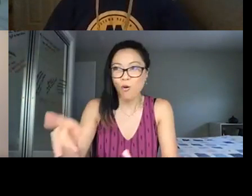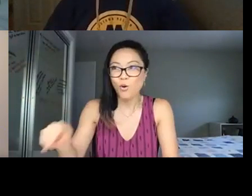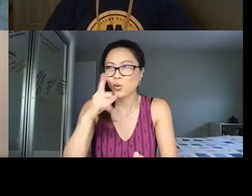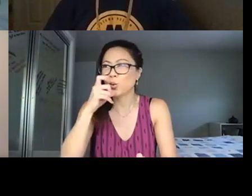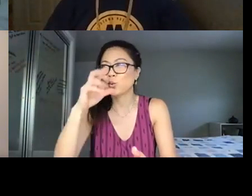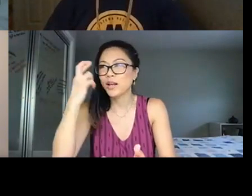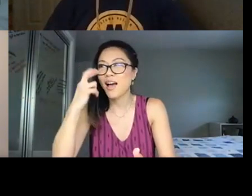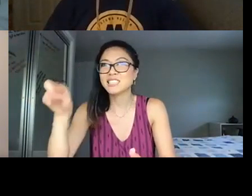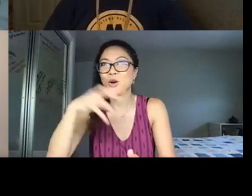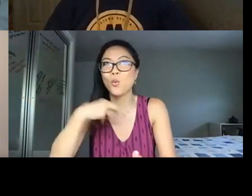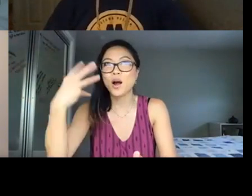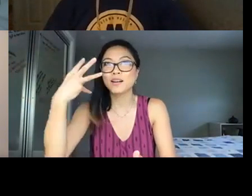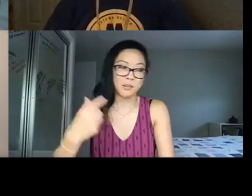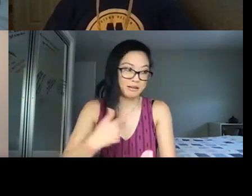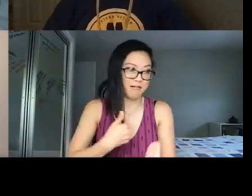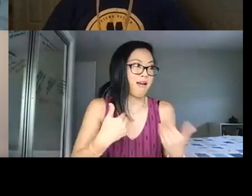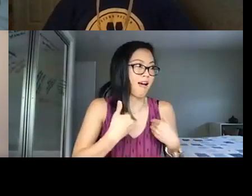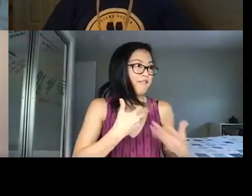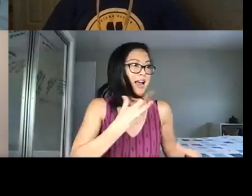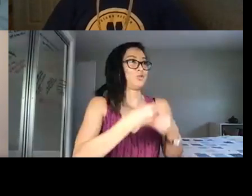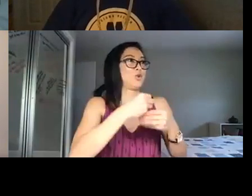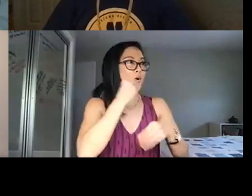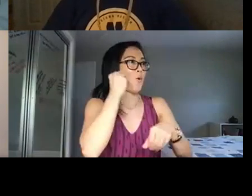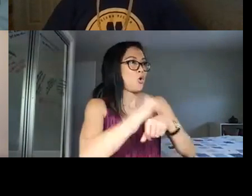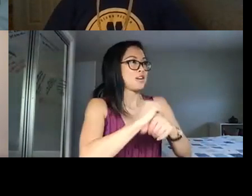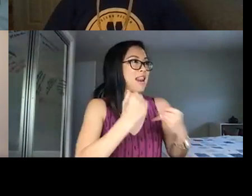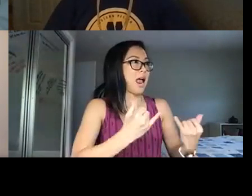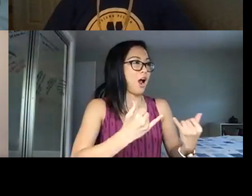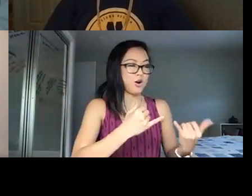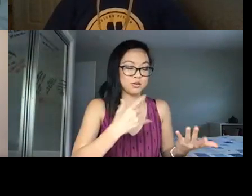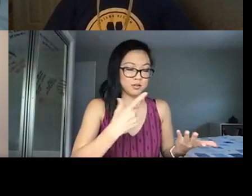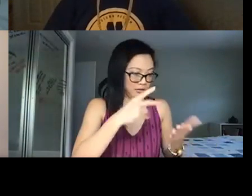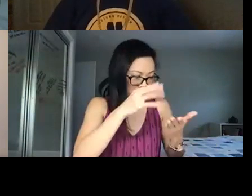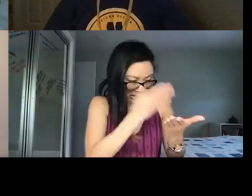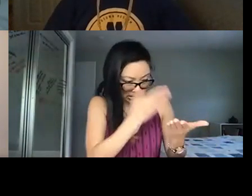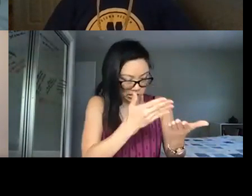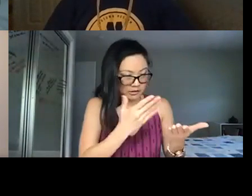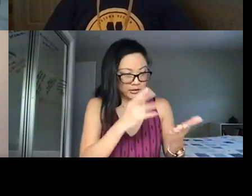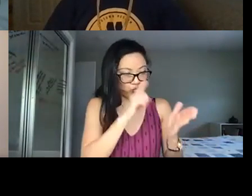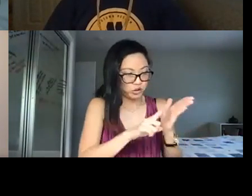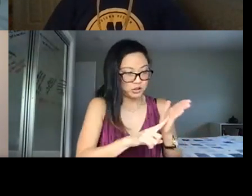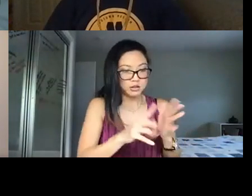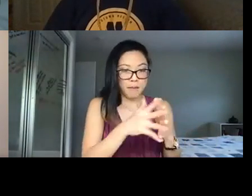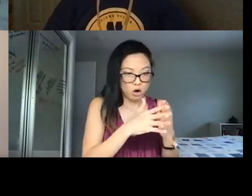and like even more so like looking for answers more actively. There's a responsibility there.